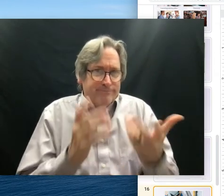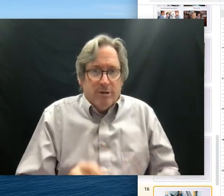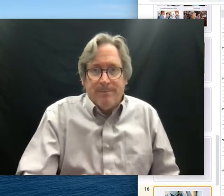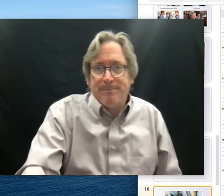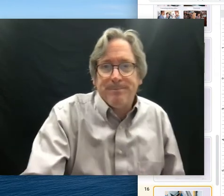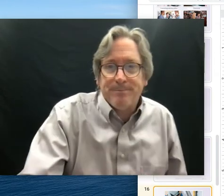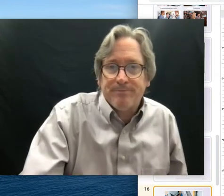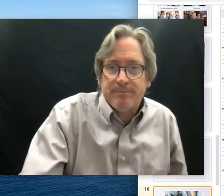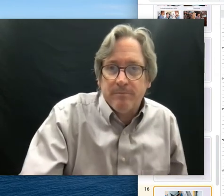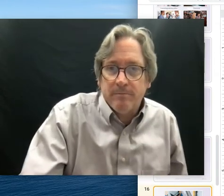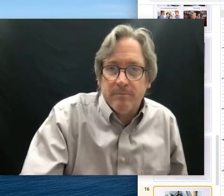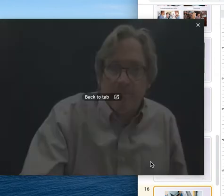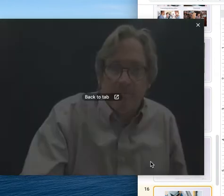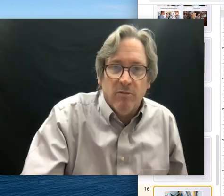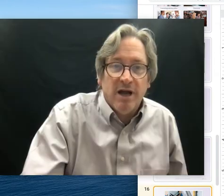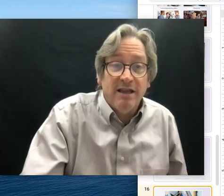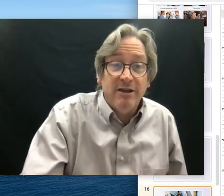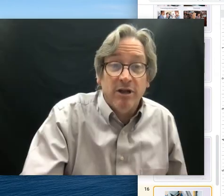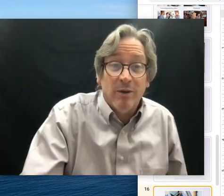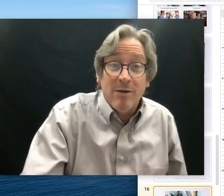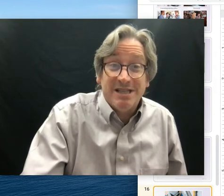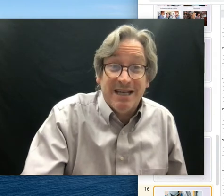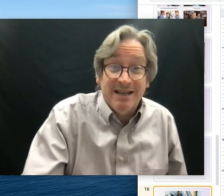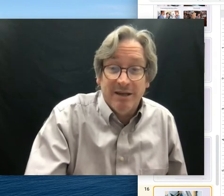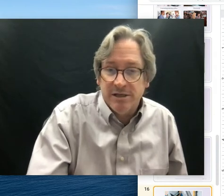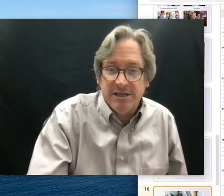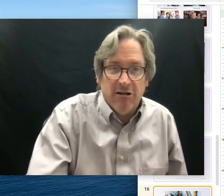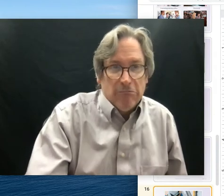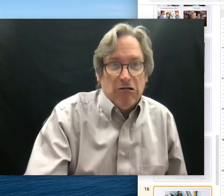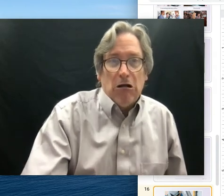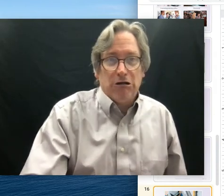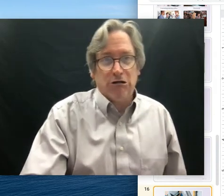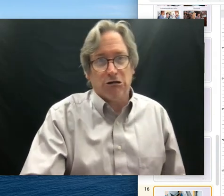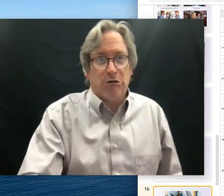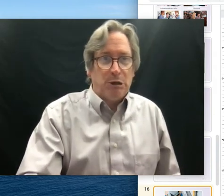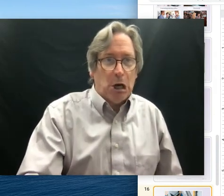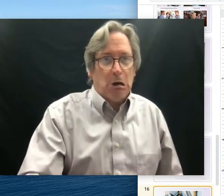right literally when i was a kid they used to say it's not like you're gonna be carrying a